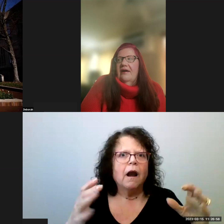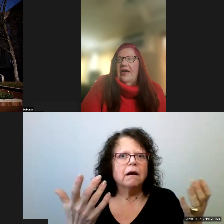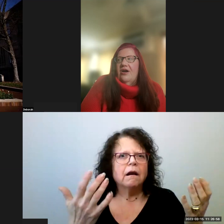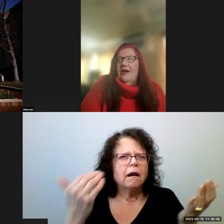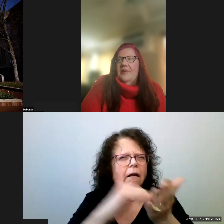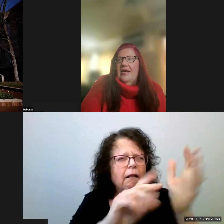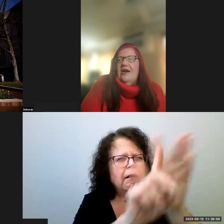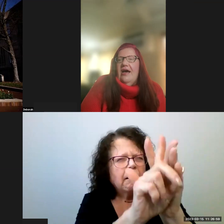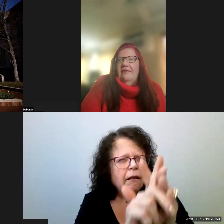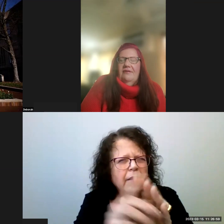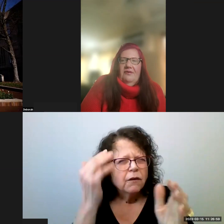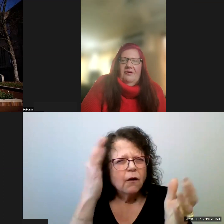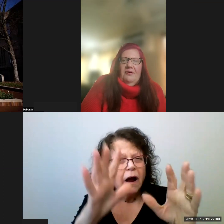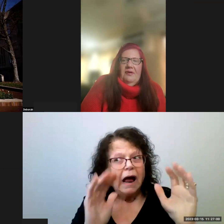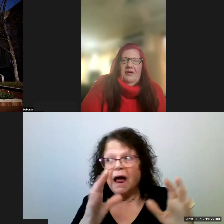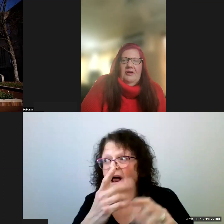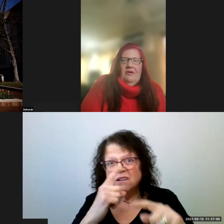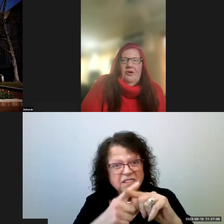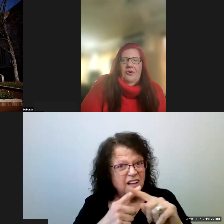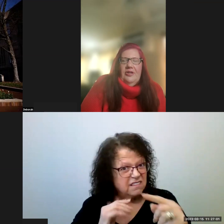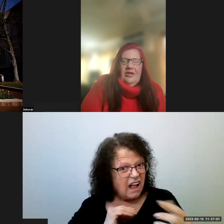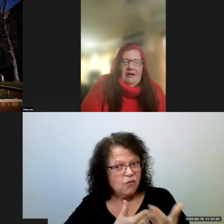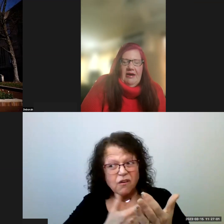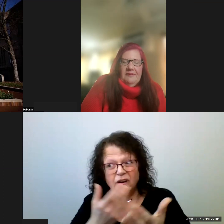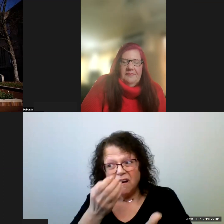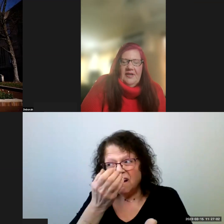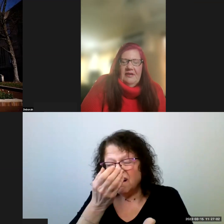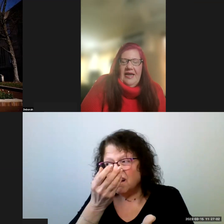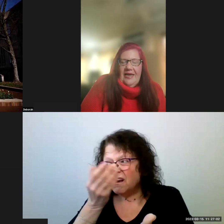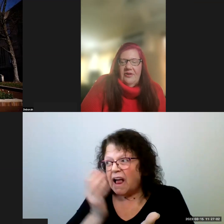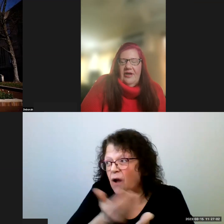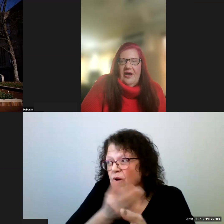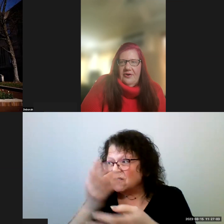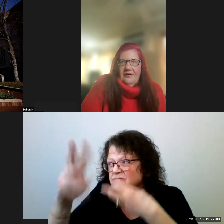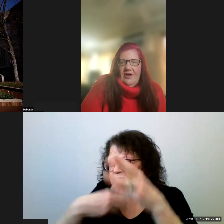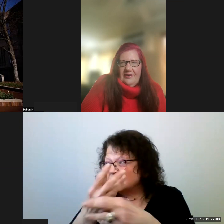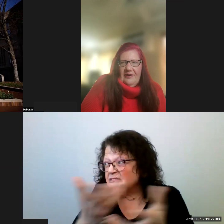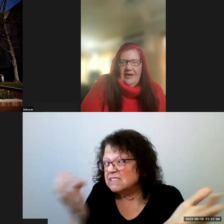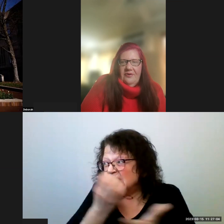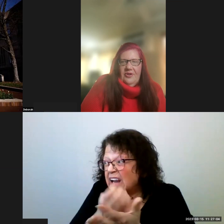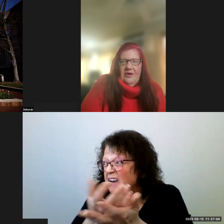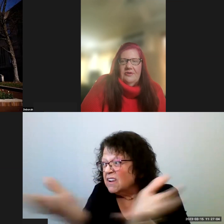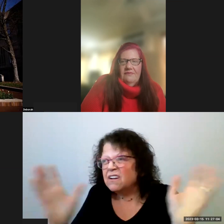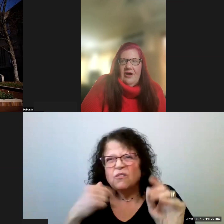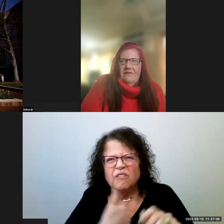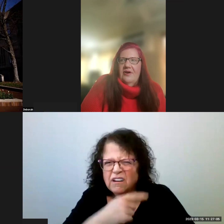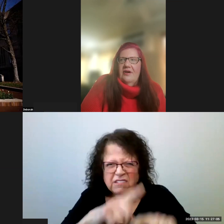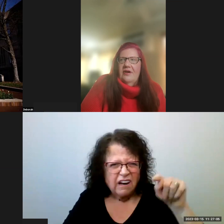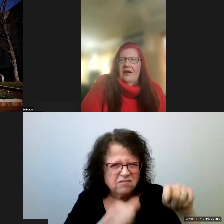Our economy cannot currently handle another lockdown. I don't think we'll survive the